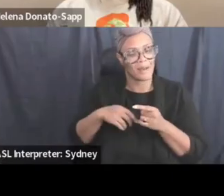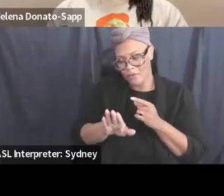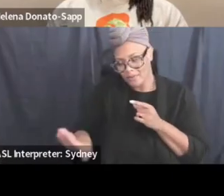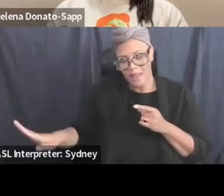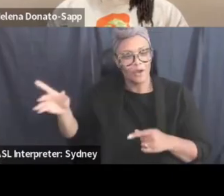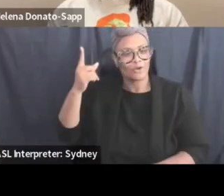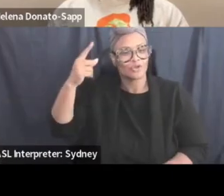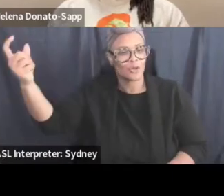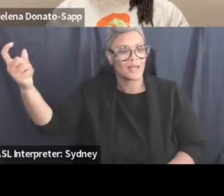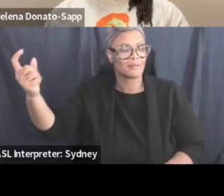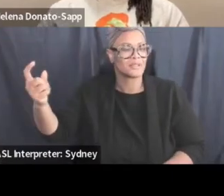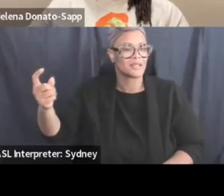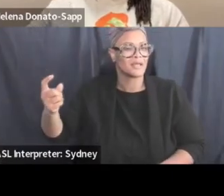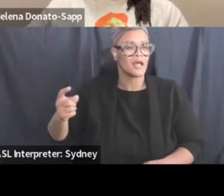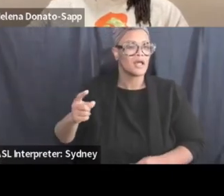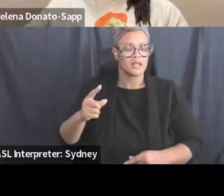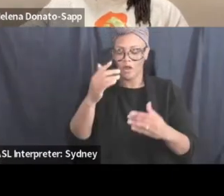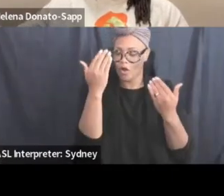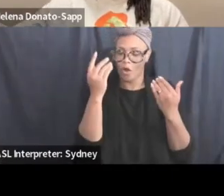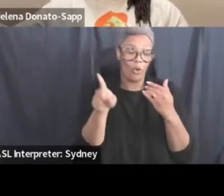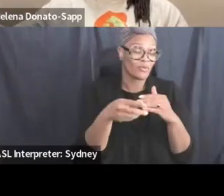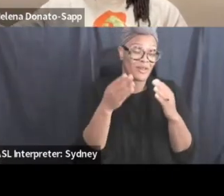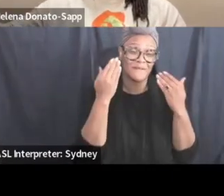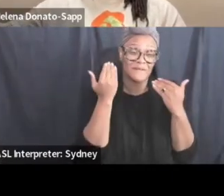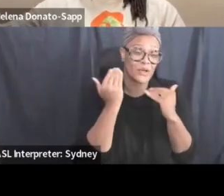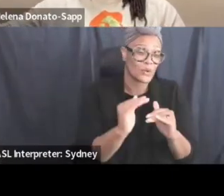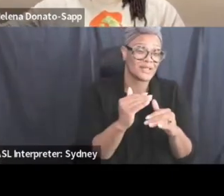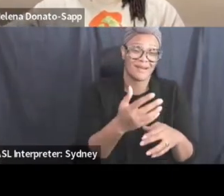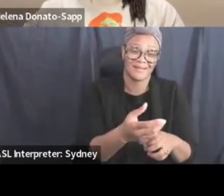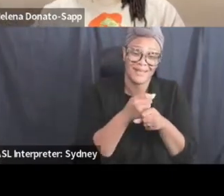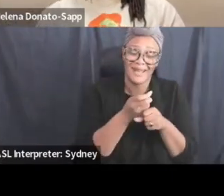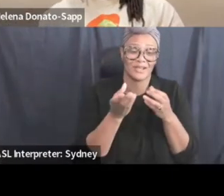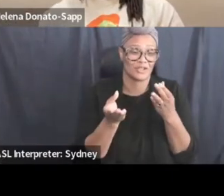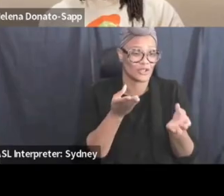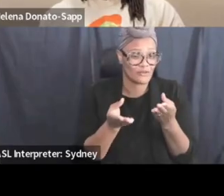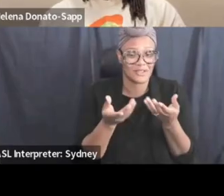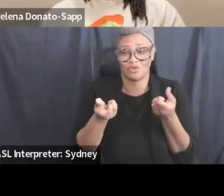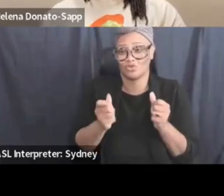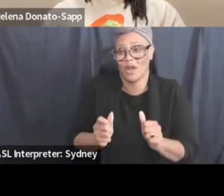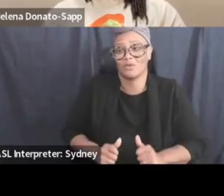trying to get services, right? Trying to survive, that they had not been able to really think about